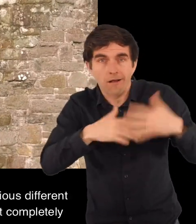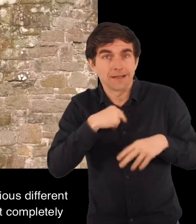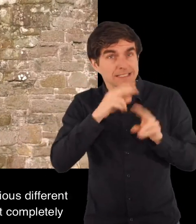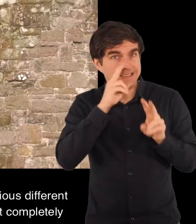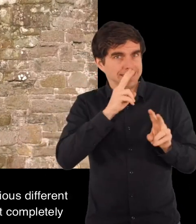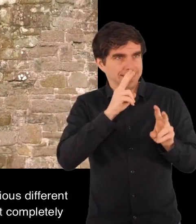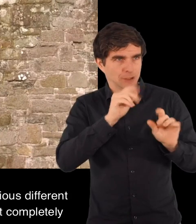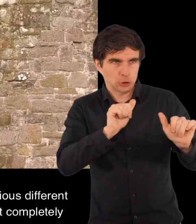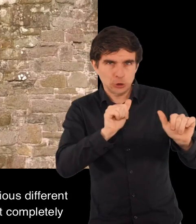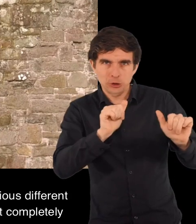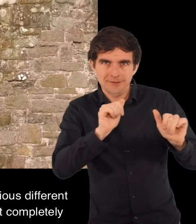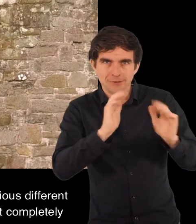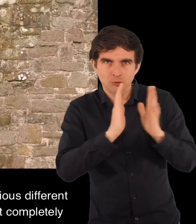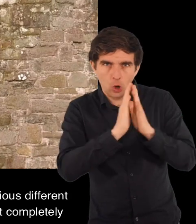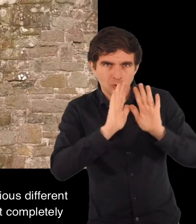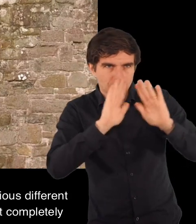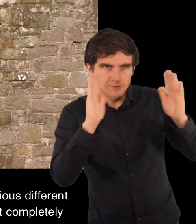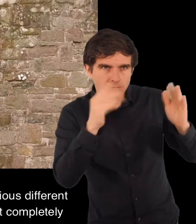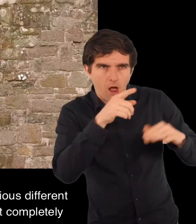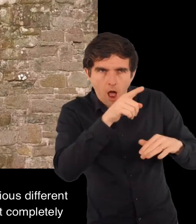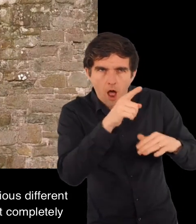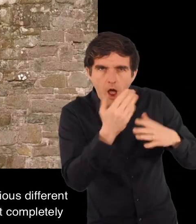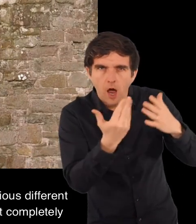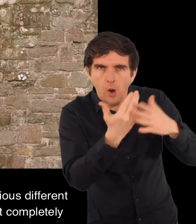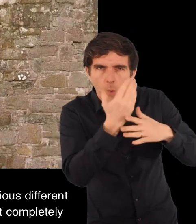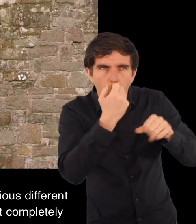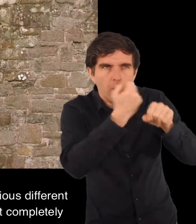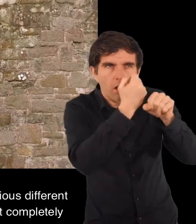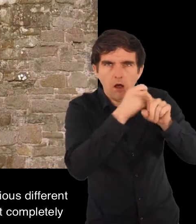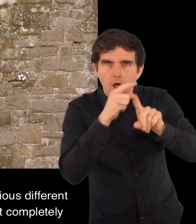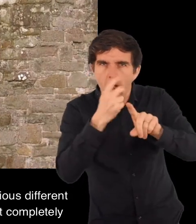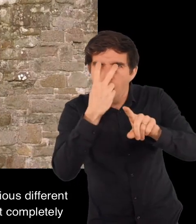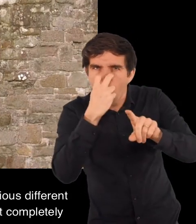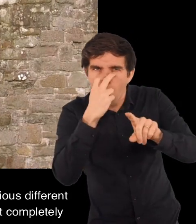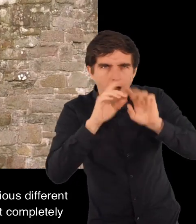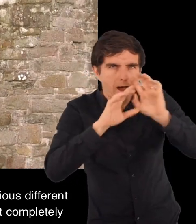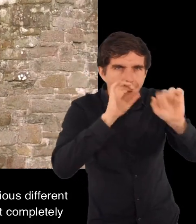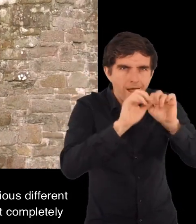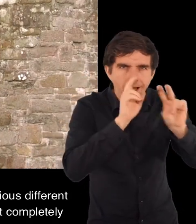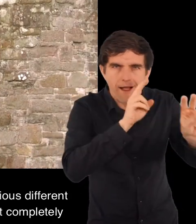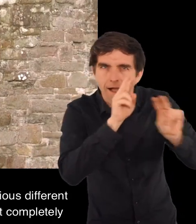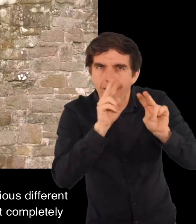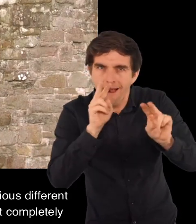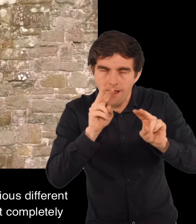through the years. We can see various different parts of the church that are almost completely